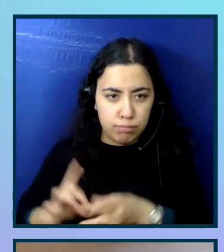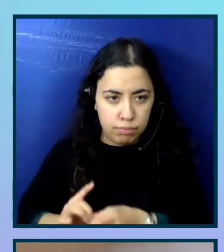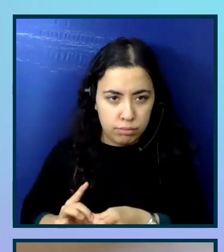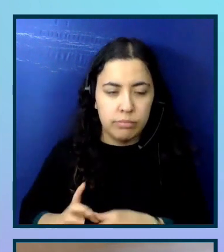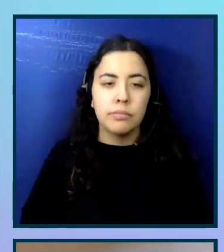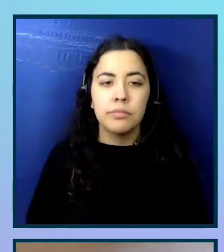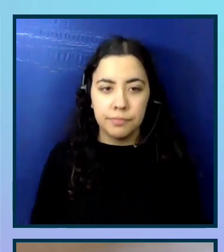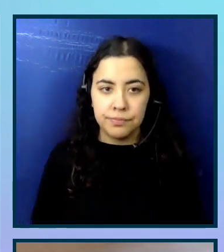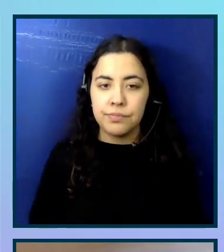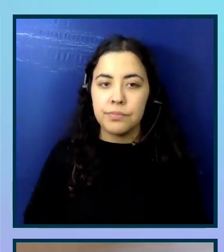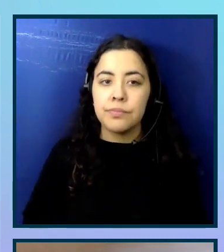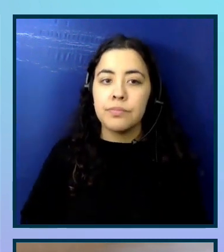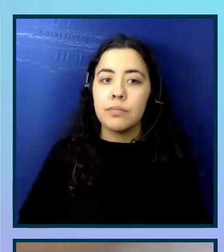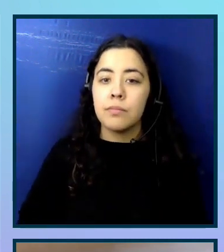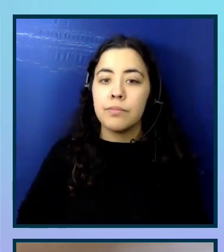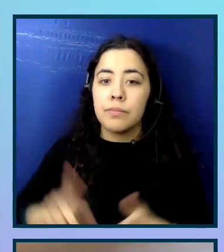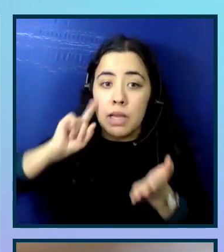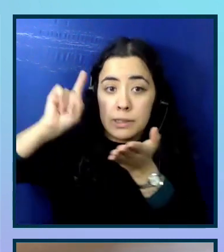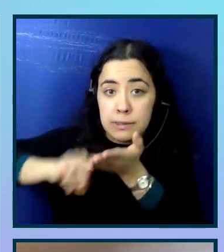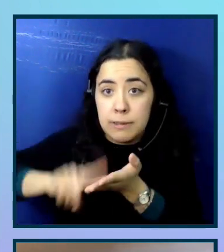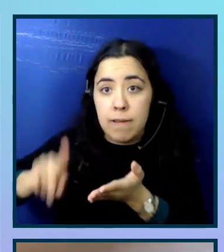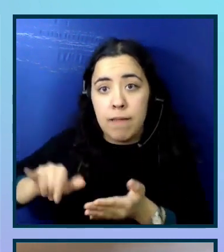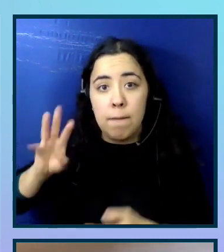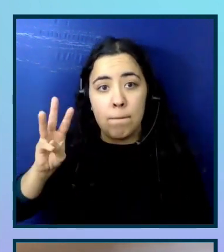Studying the Microsoft Personal Spectrum Model of Disability